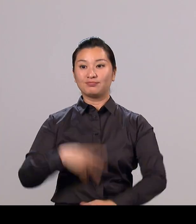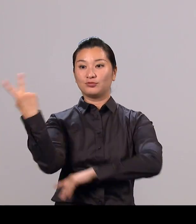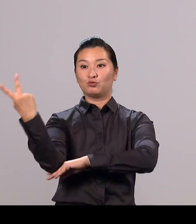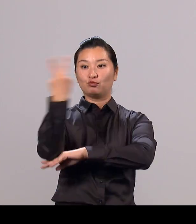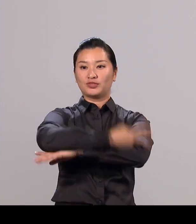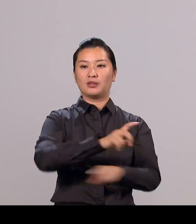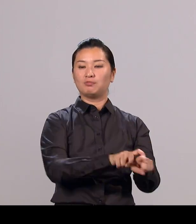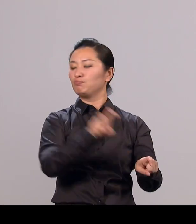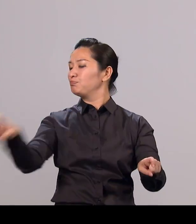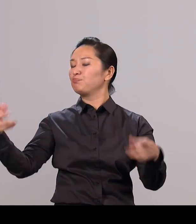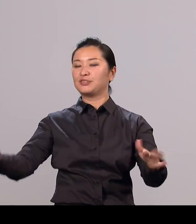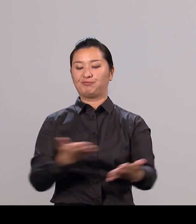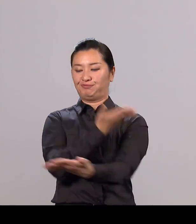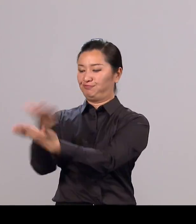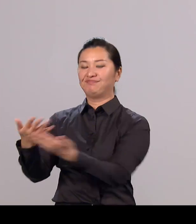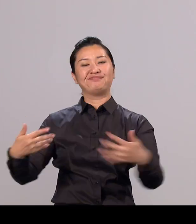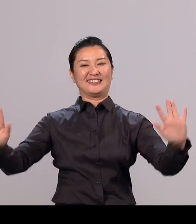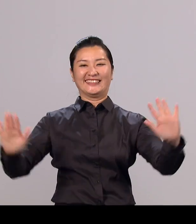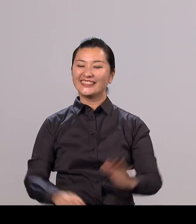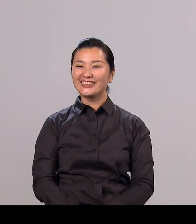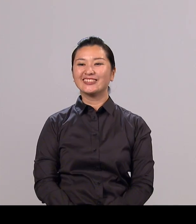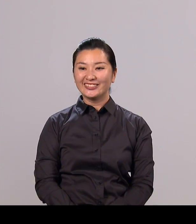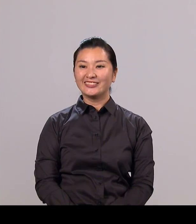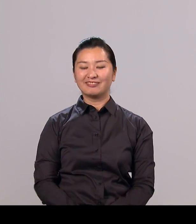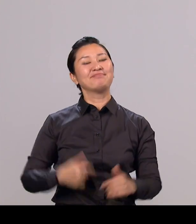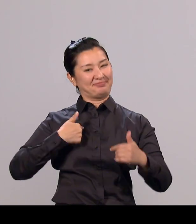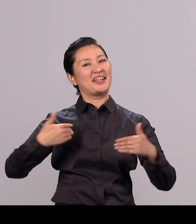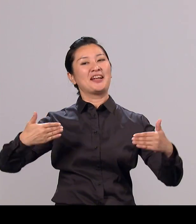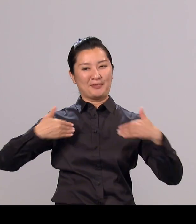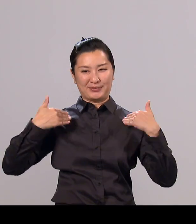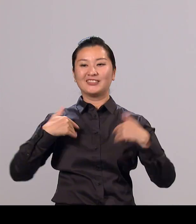I am very proud that a Singapore company is doing good business in Africa with help from IE.